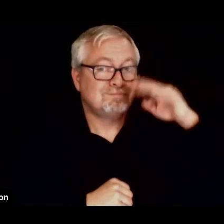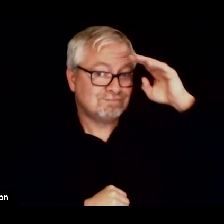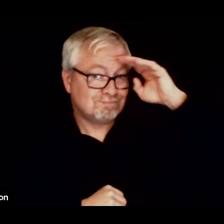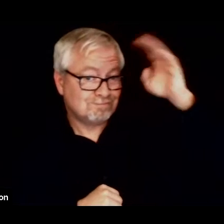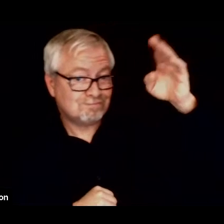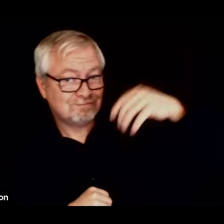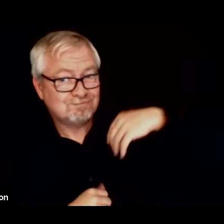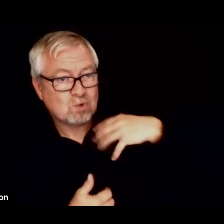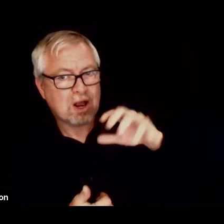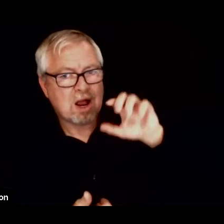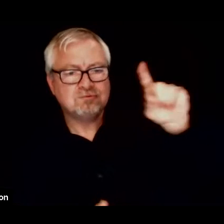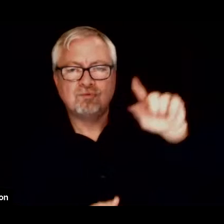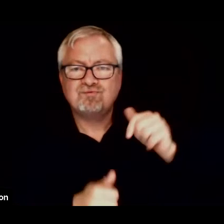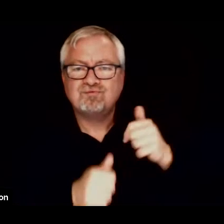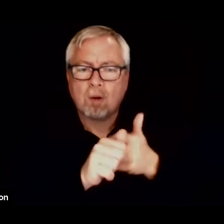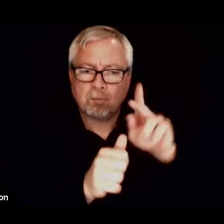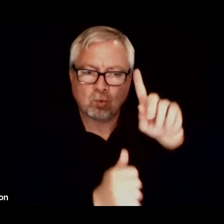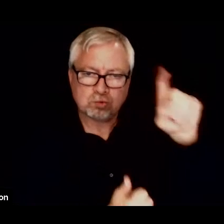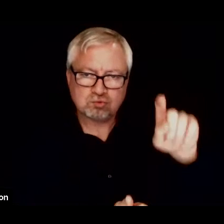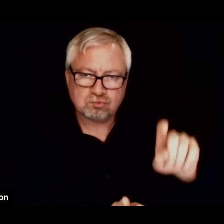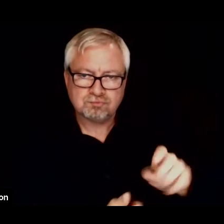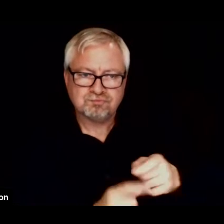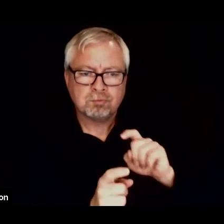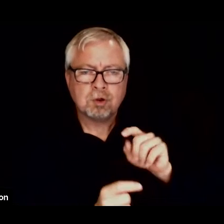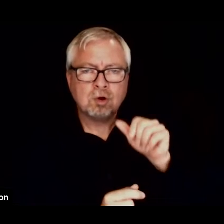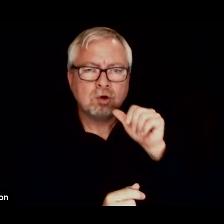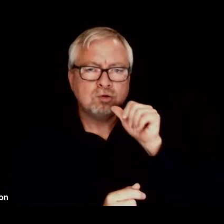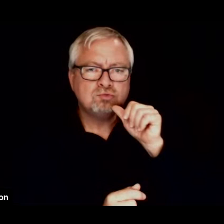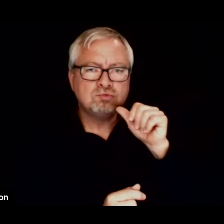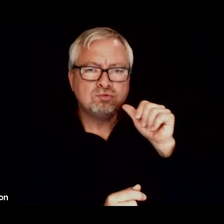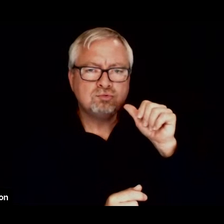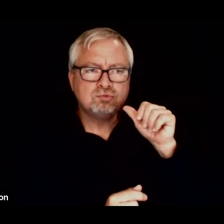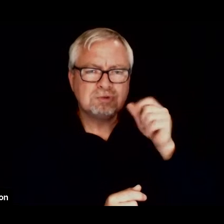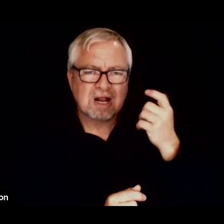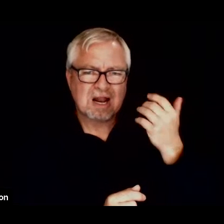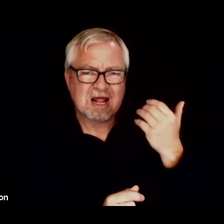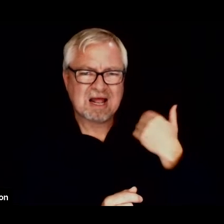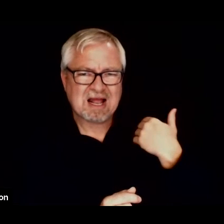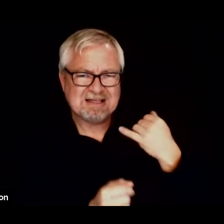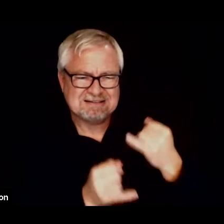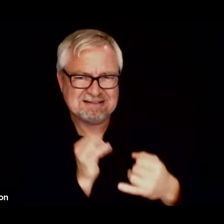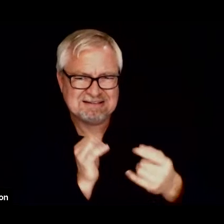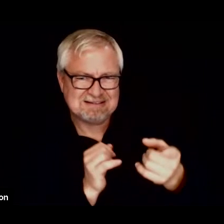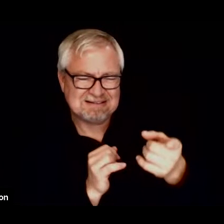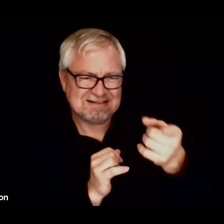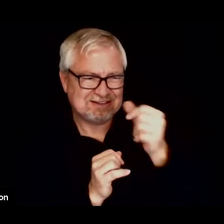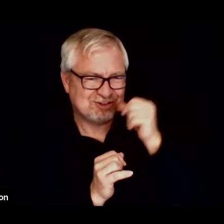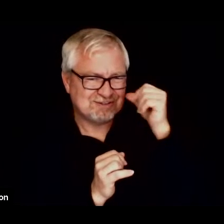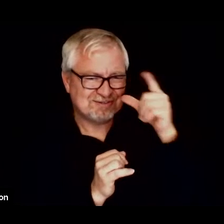uh from the very last answers you gave at yesterday's news conference regarding um